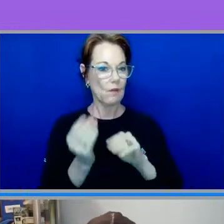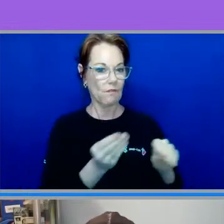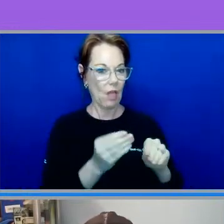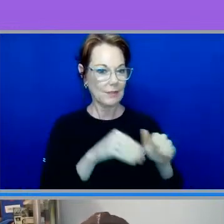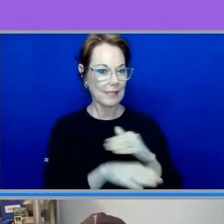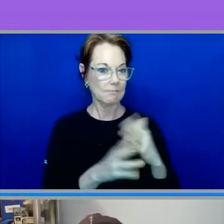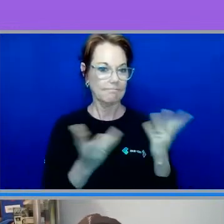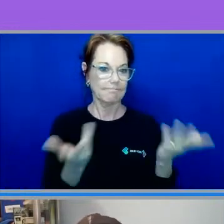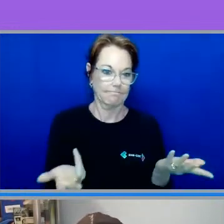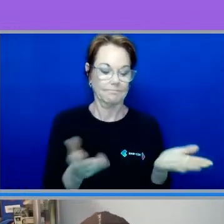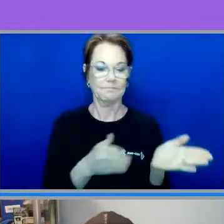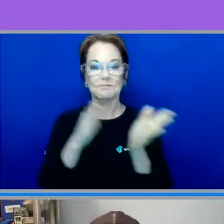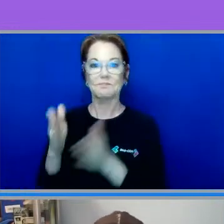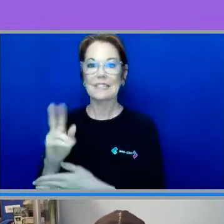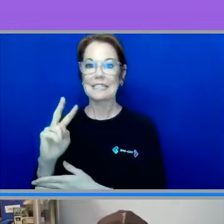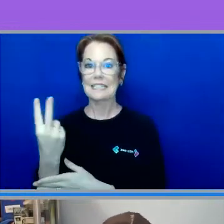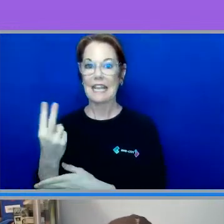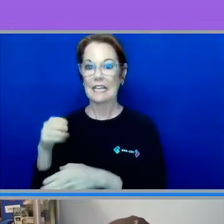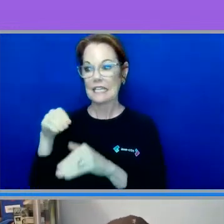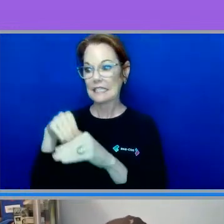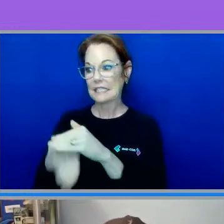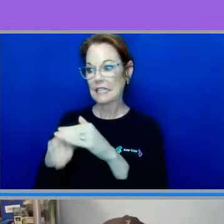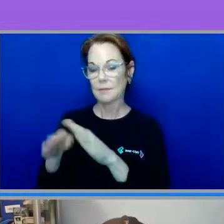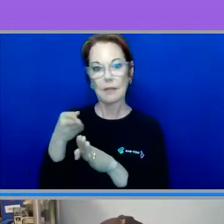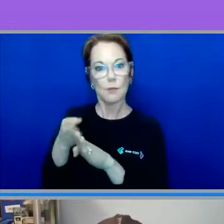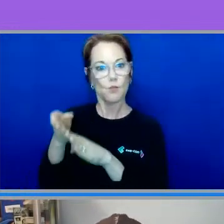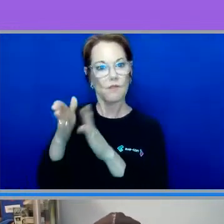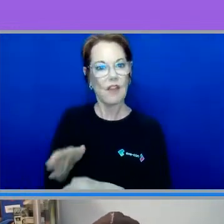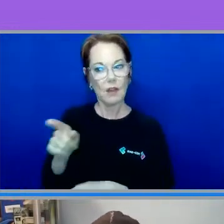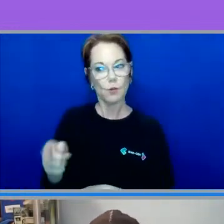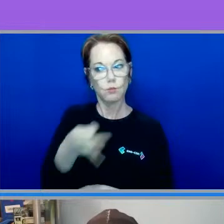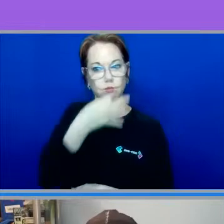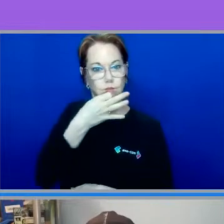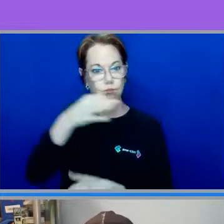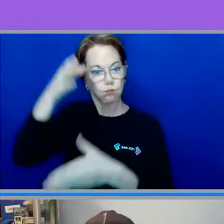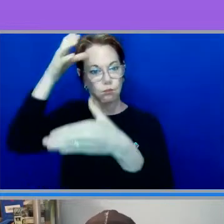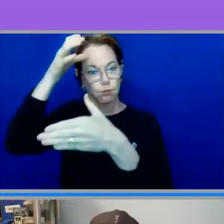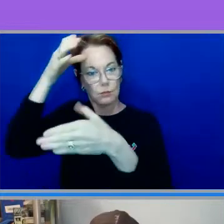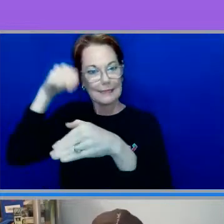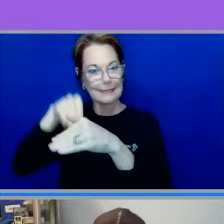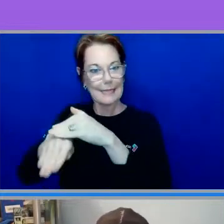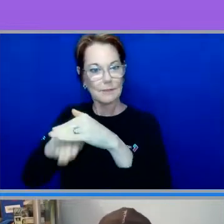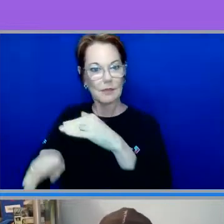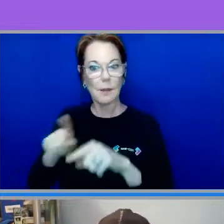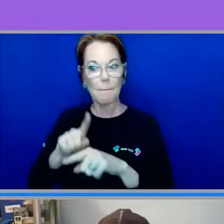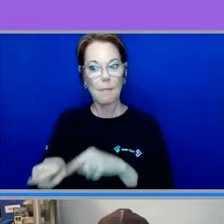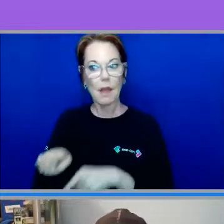accessibility professionals who know accessibility really well